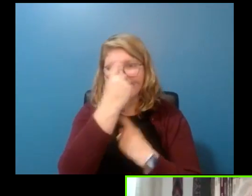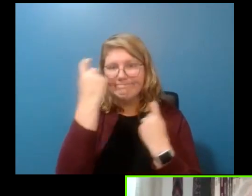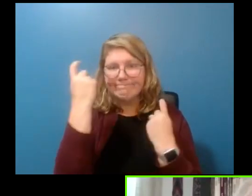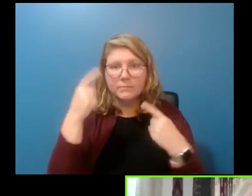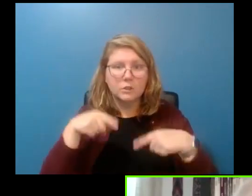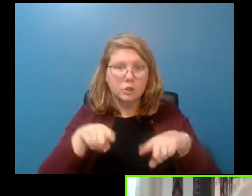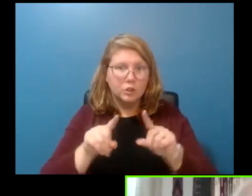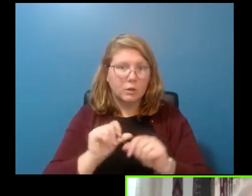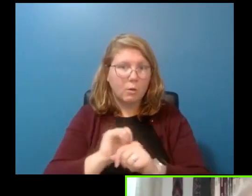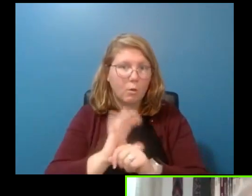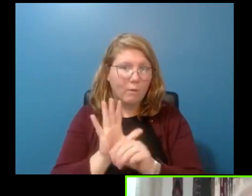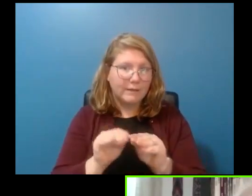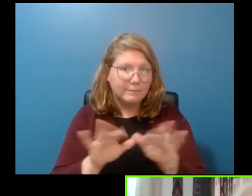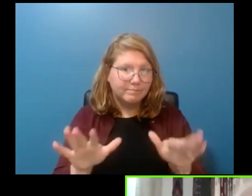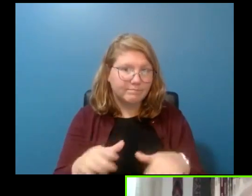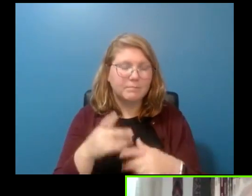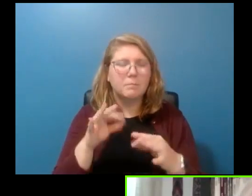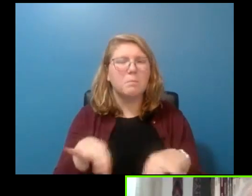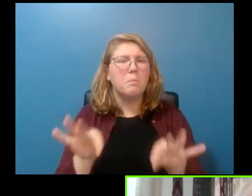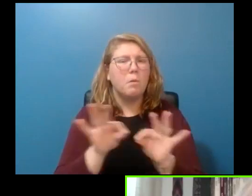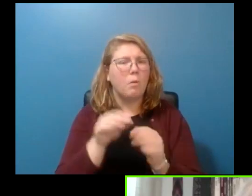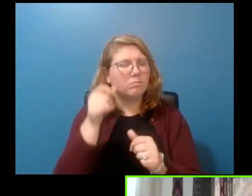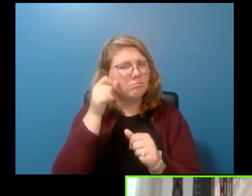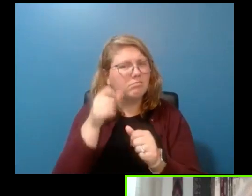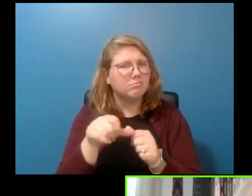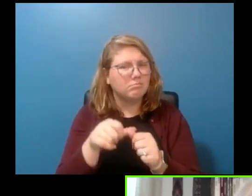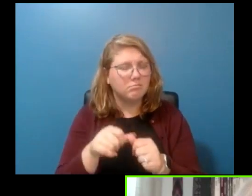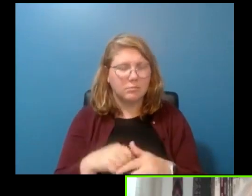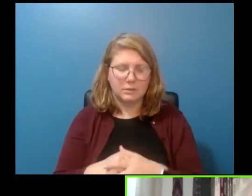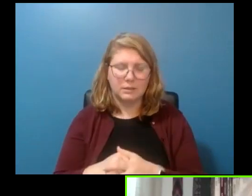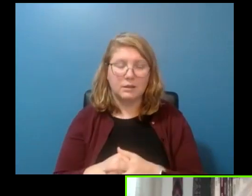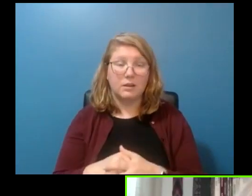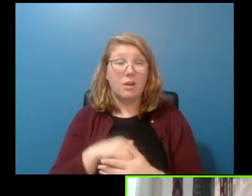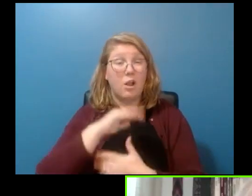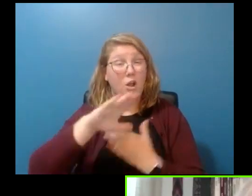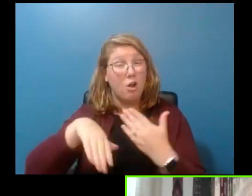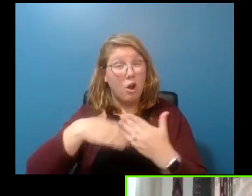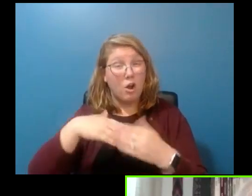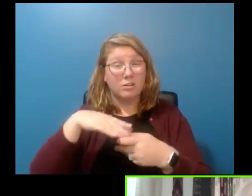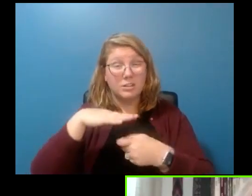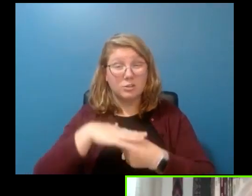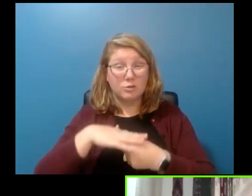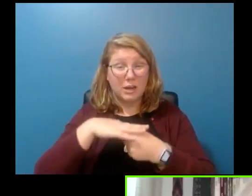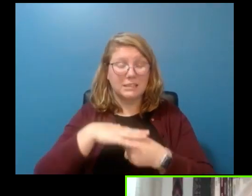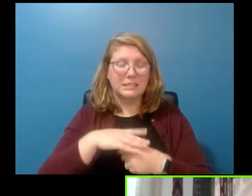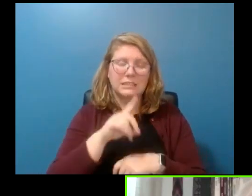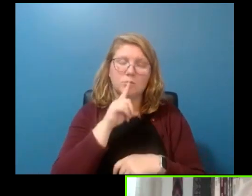isolating to do that. So, I think we just need to kind of understand that the pandemic